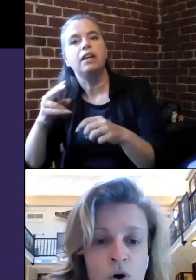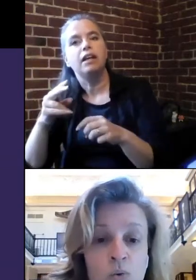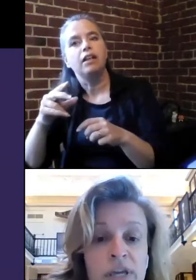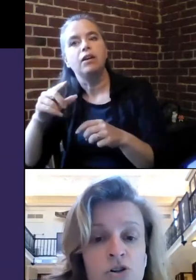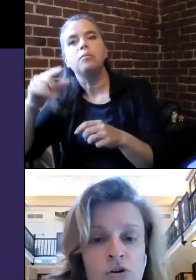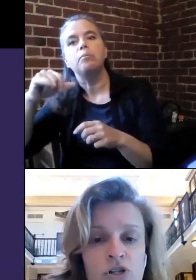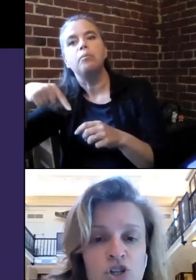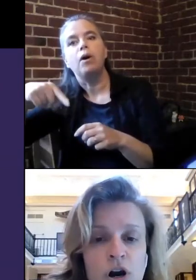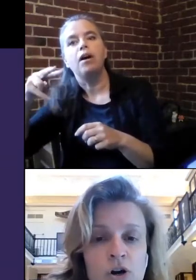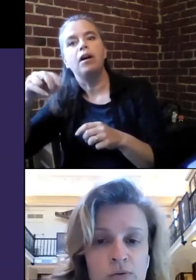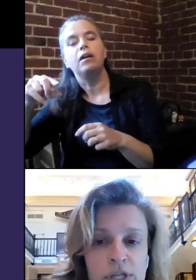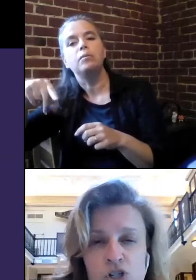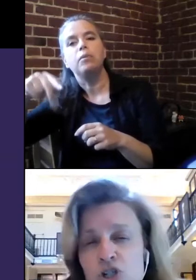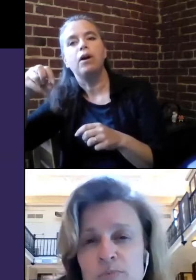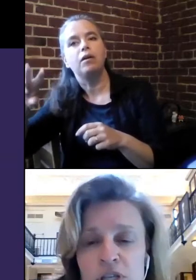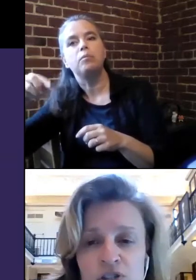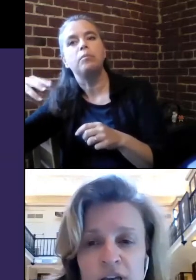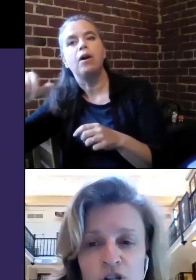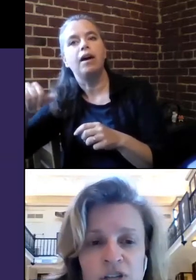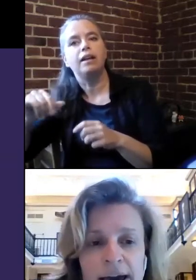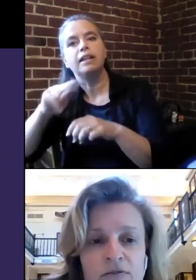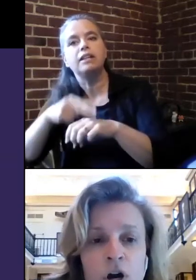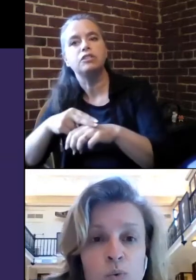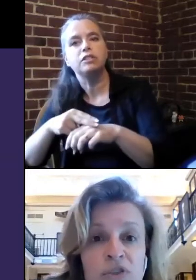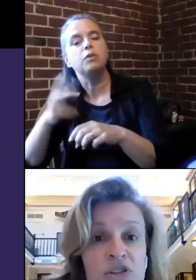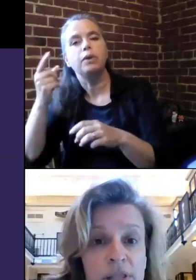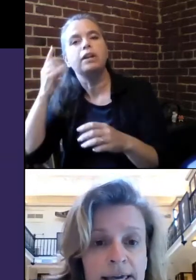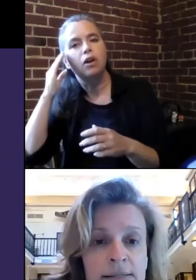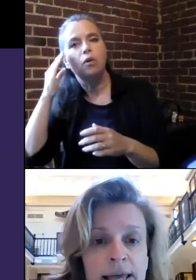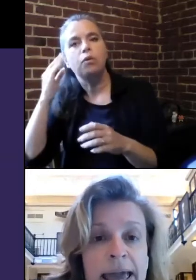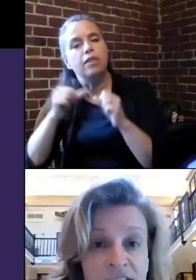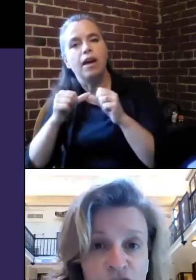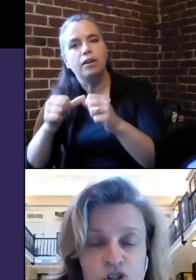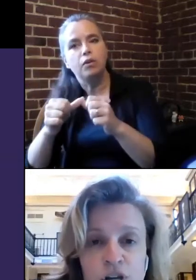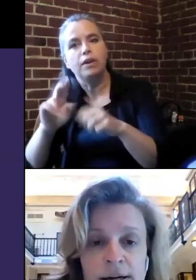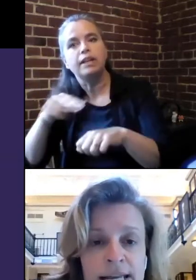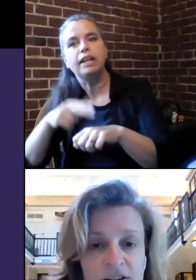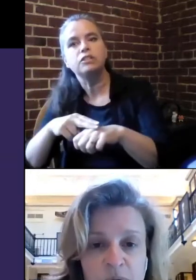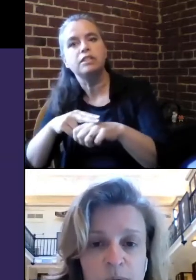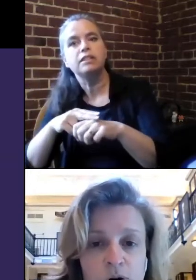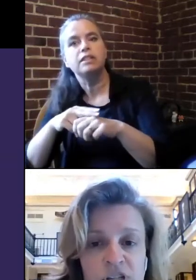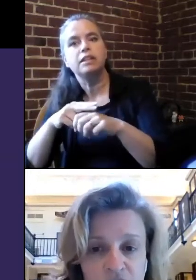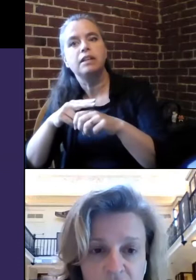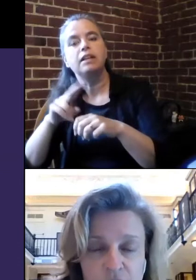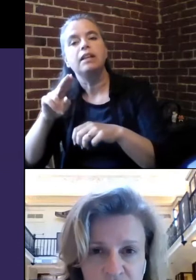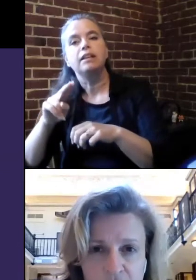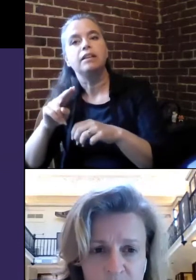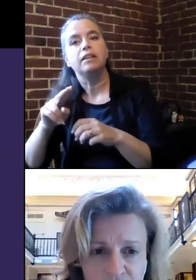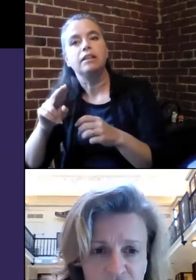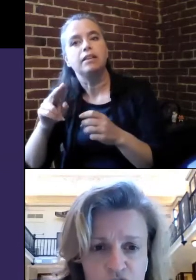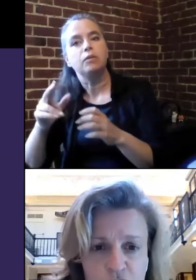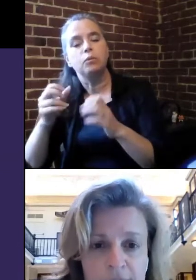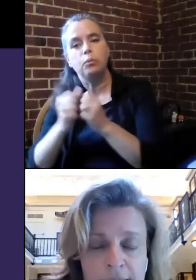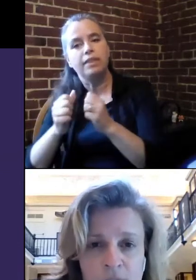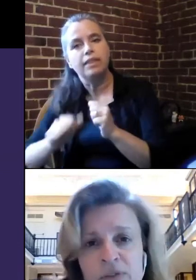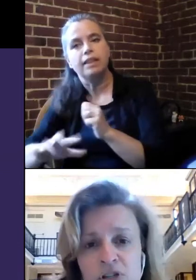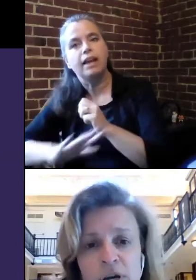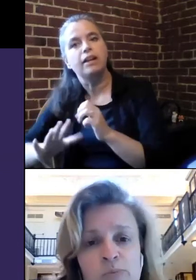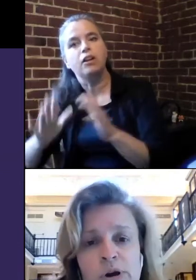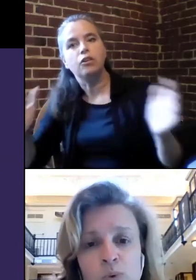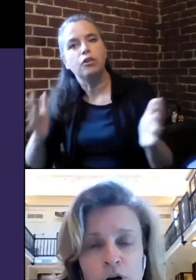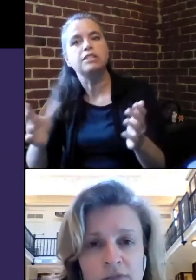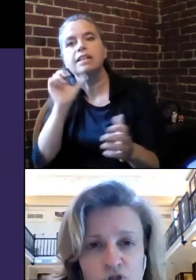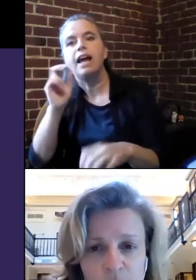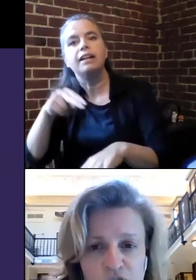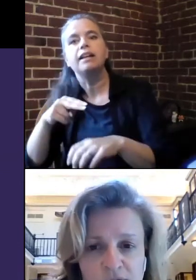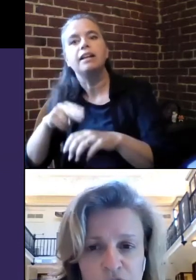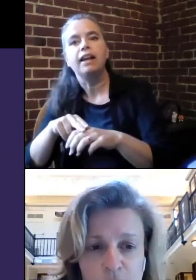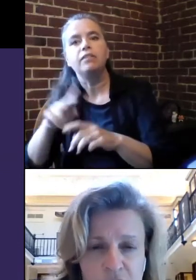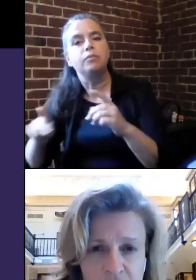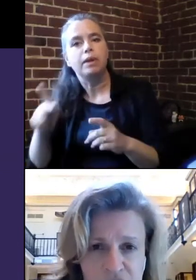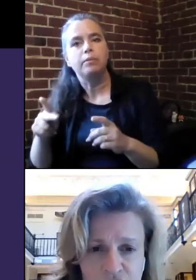We acknowledge the ongoing relationships these Nations have with this land and urge non-native people to educate themselves about this history and about the contemporary work of tribal sovereignty within these Nations.